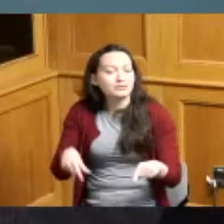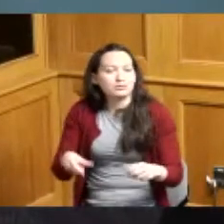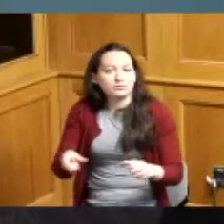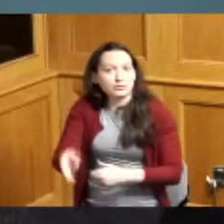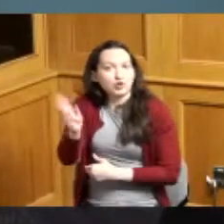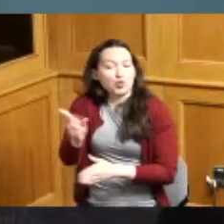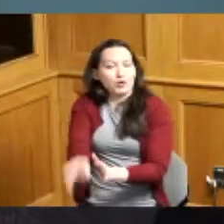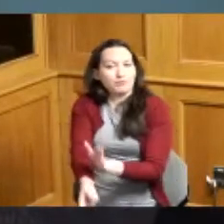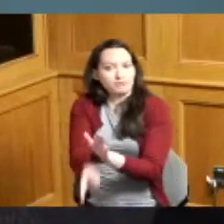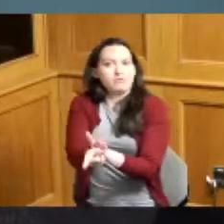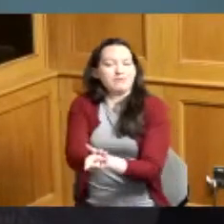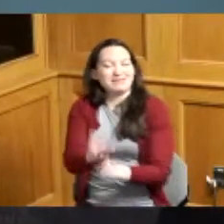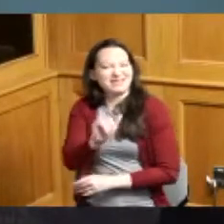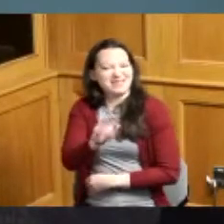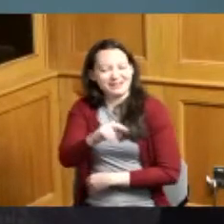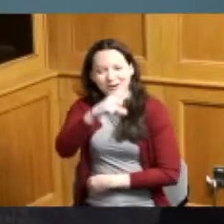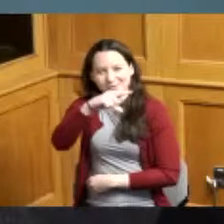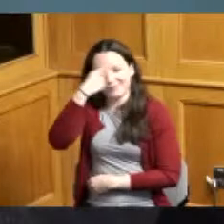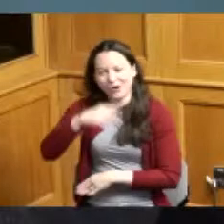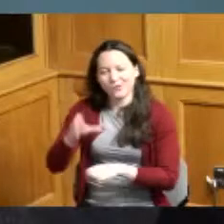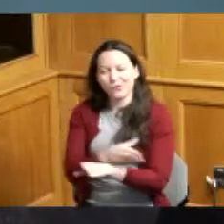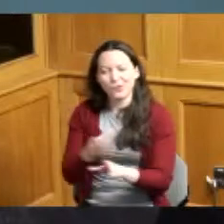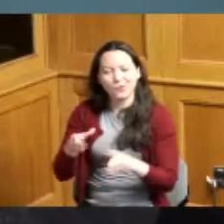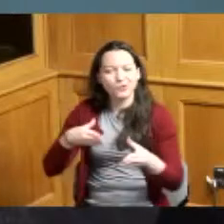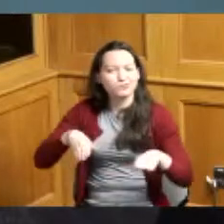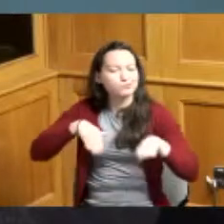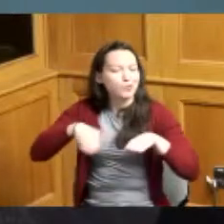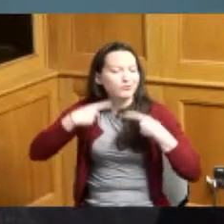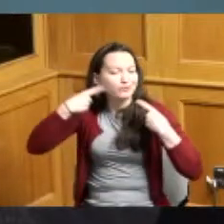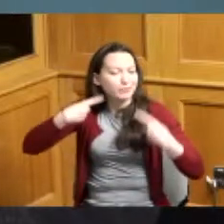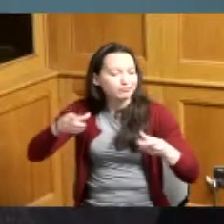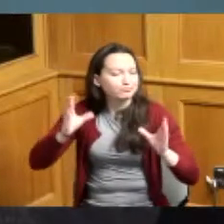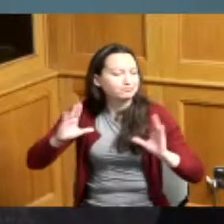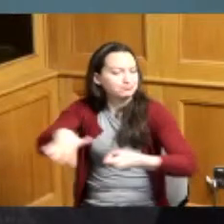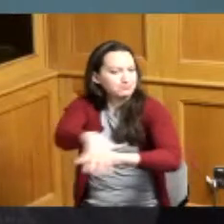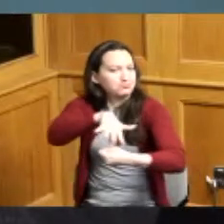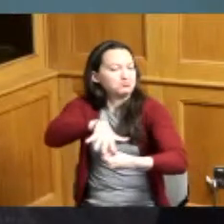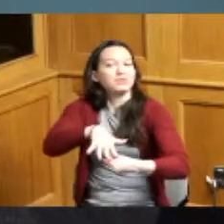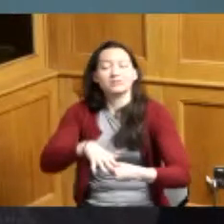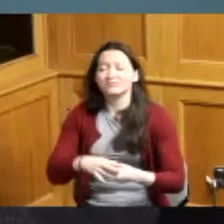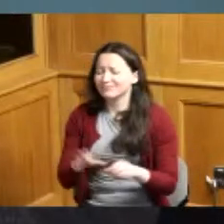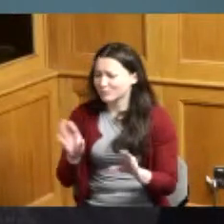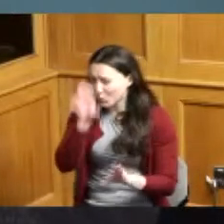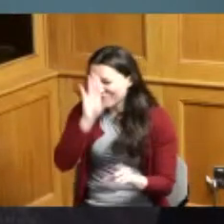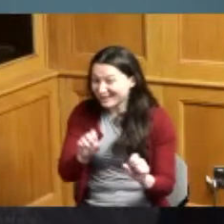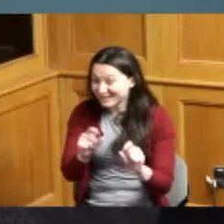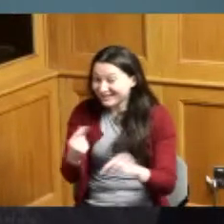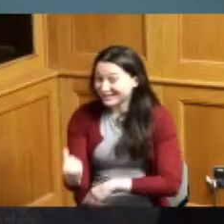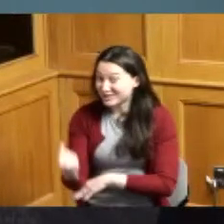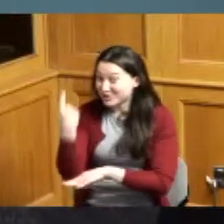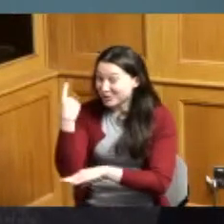moment of the Cincinnati black music walk of fame uh obviously last year we had our uh founding